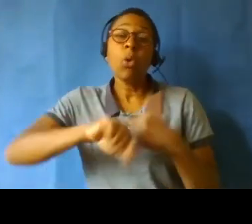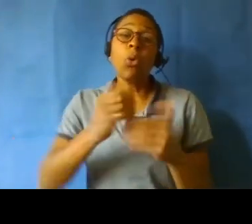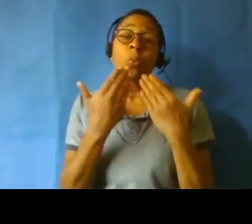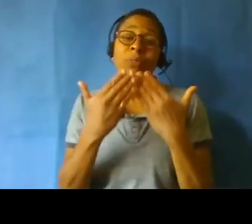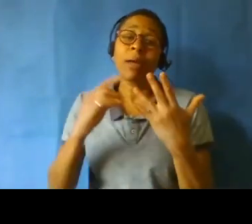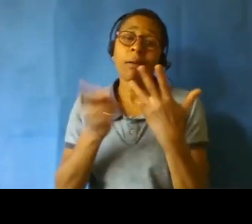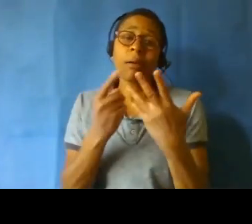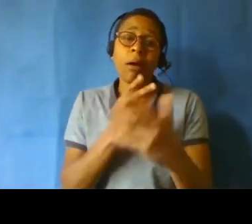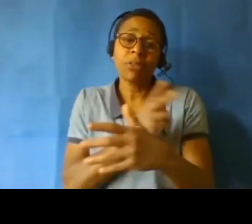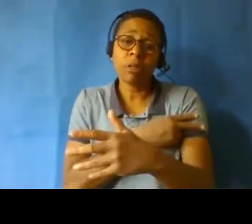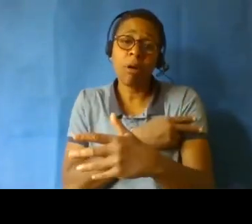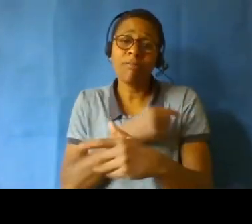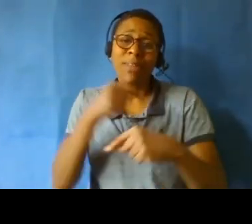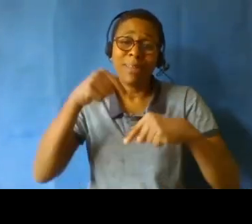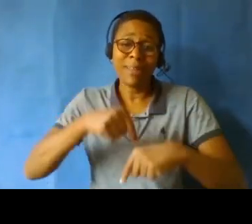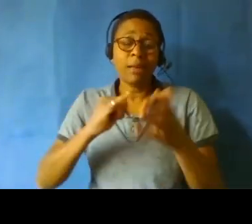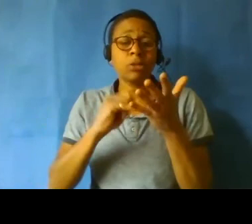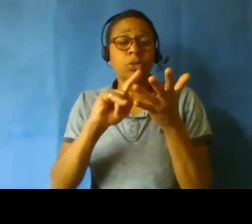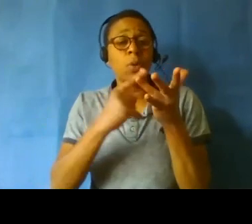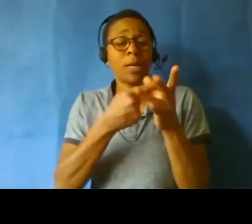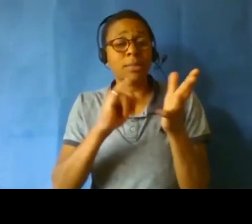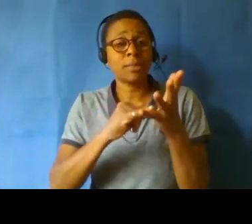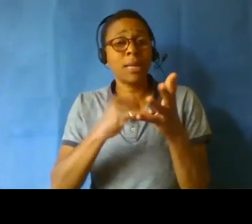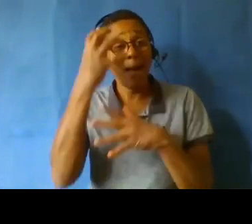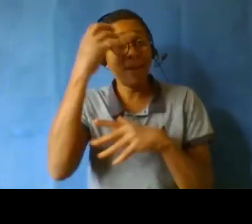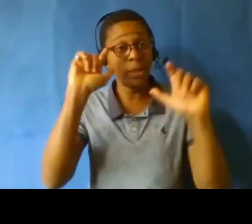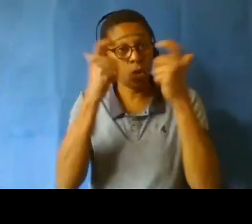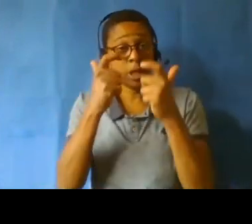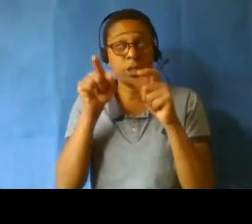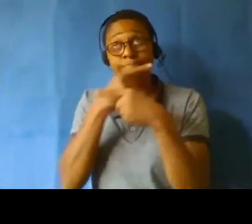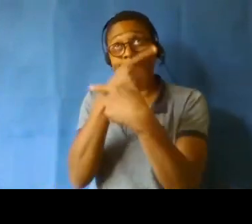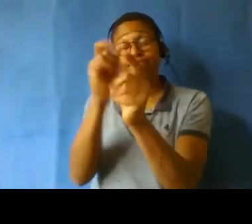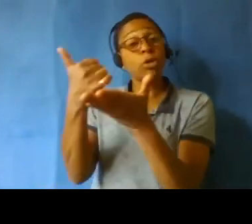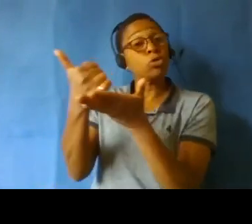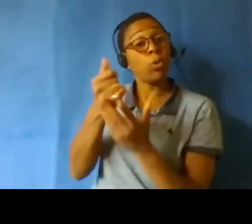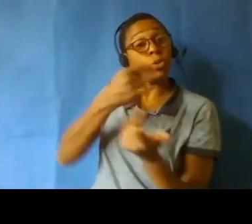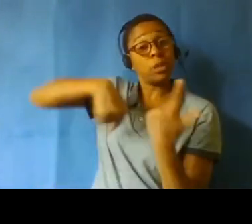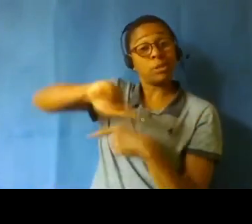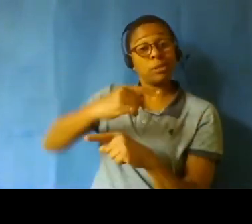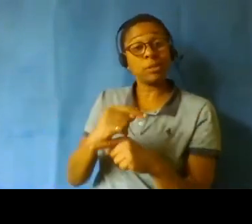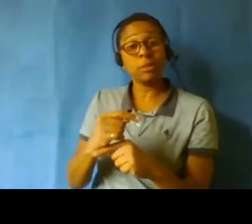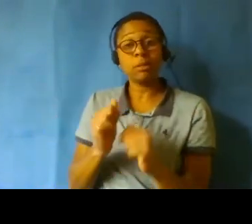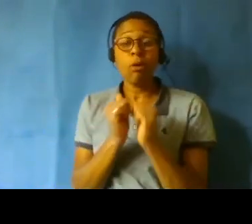King's College London who supported our work warmest thanks to dr. Yasmin guna